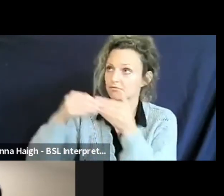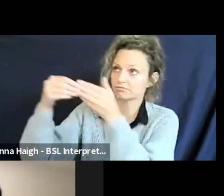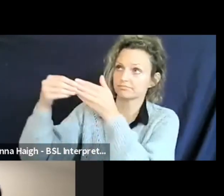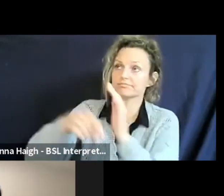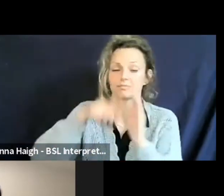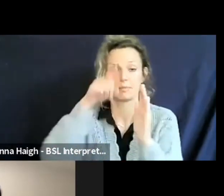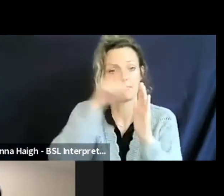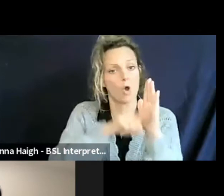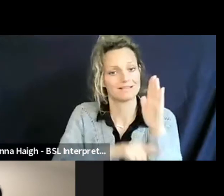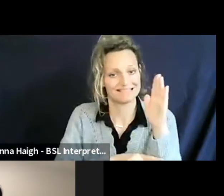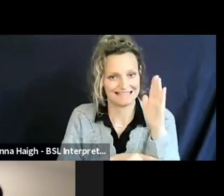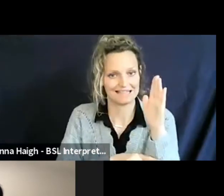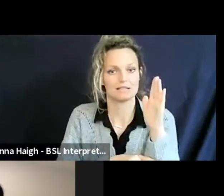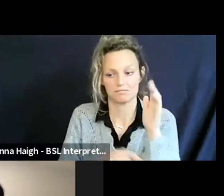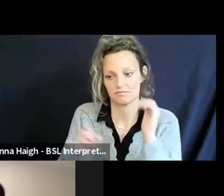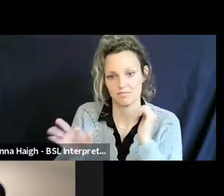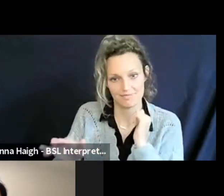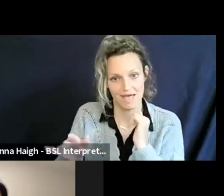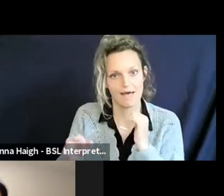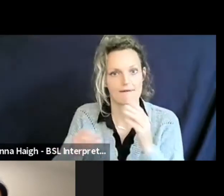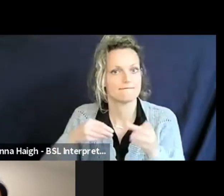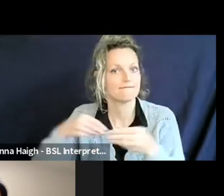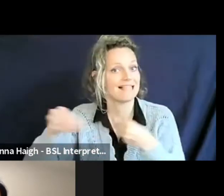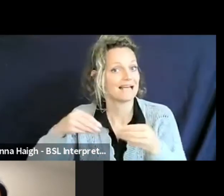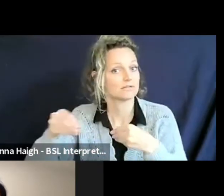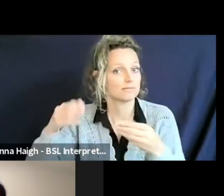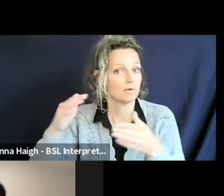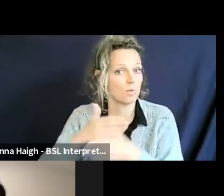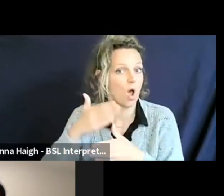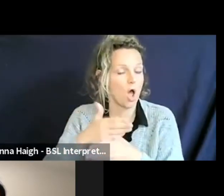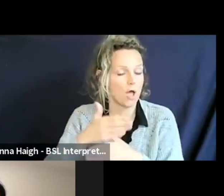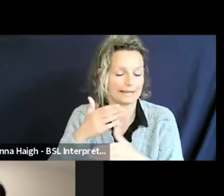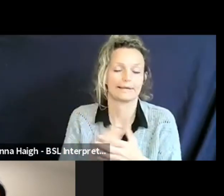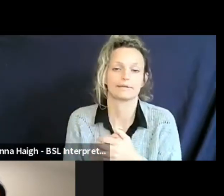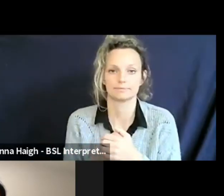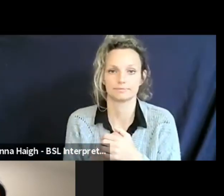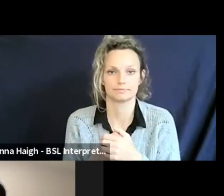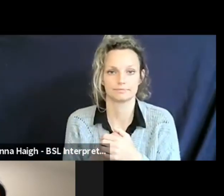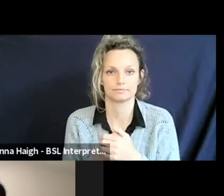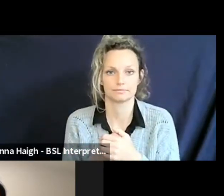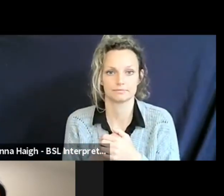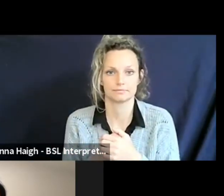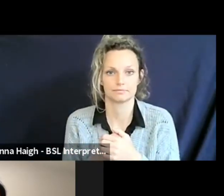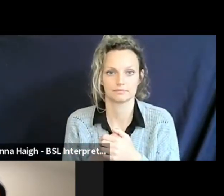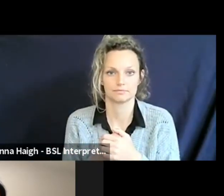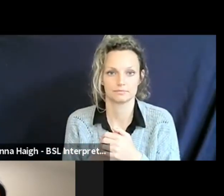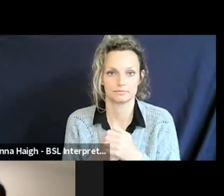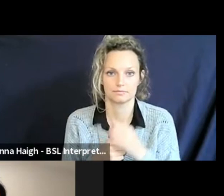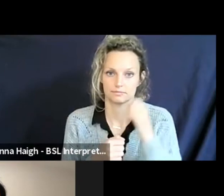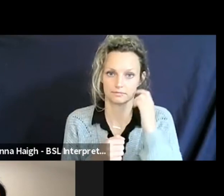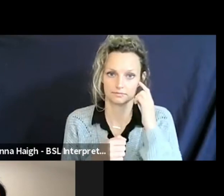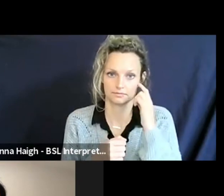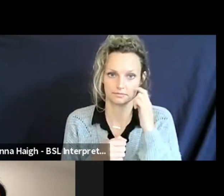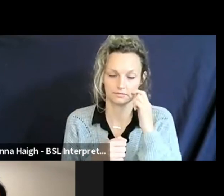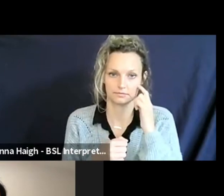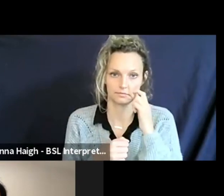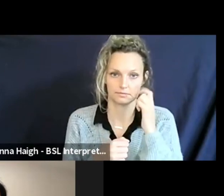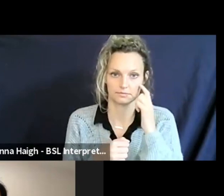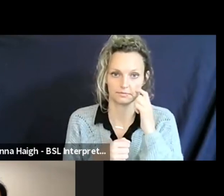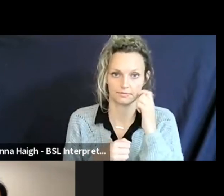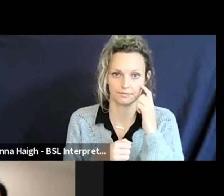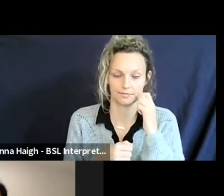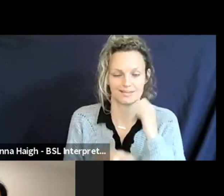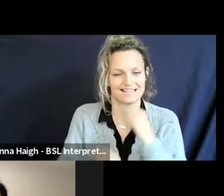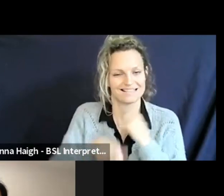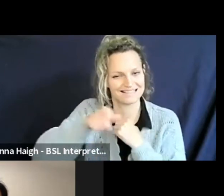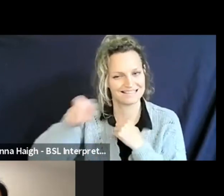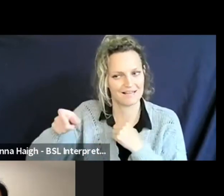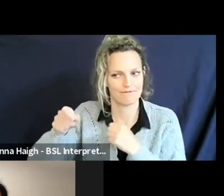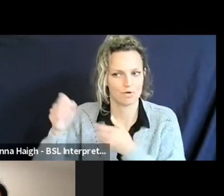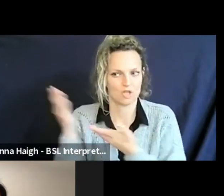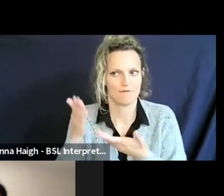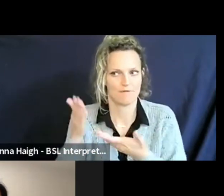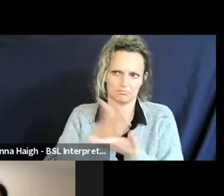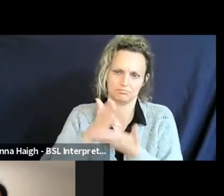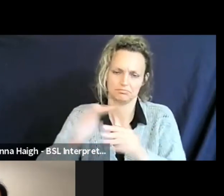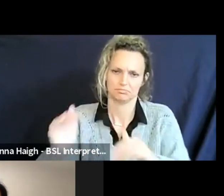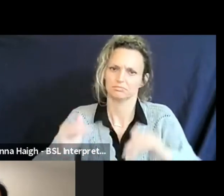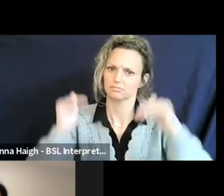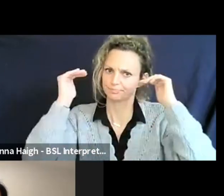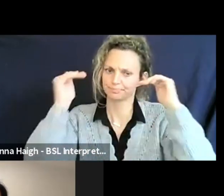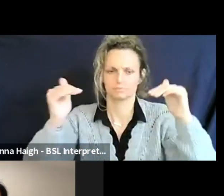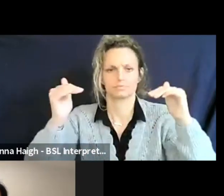I have been very fortunate to work in the civil service for many years in HMRC and other Government departments.